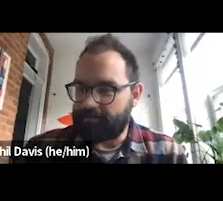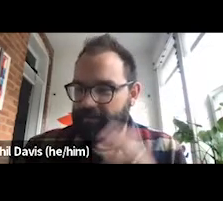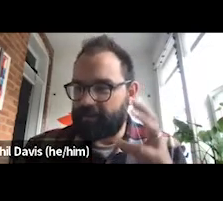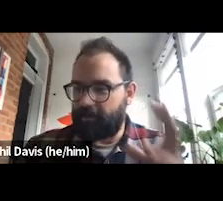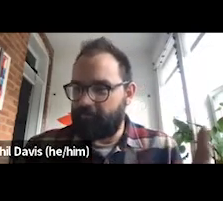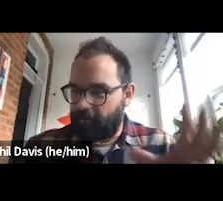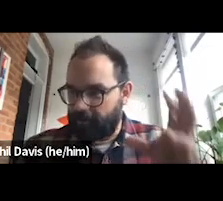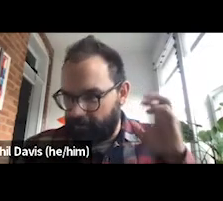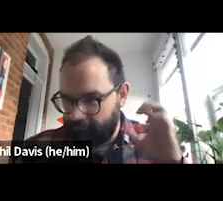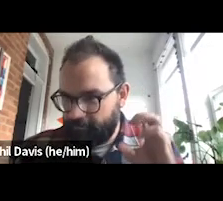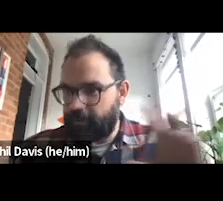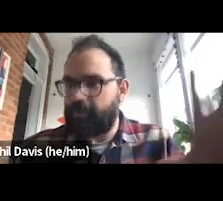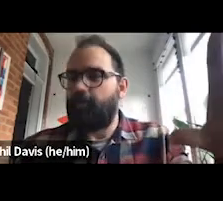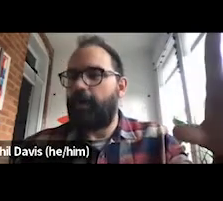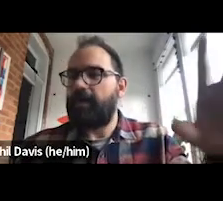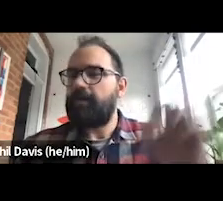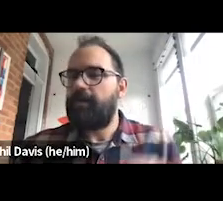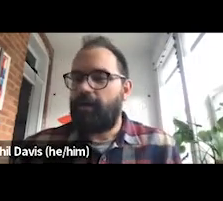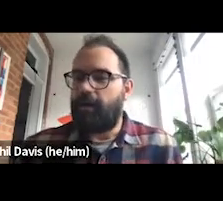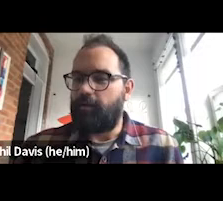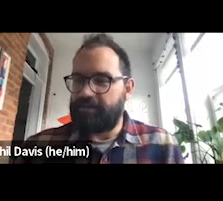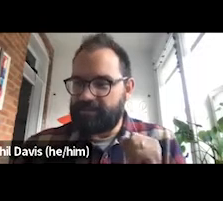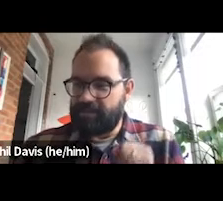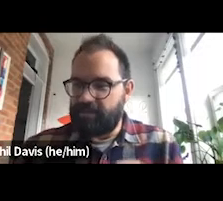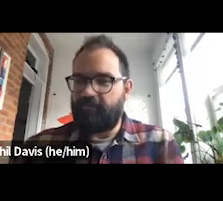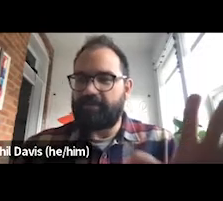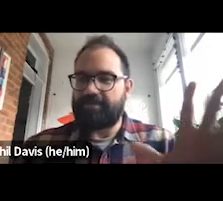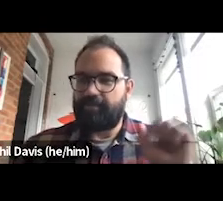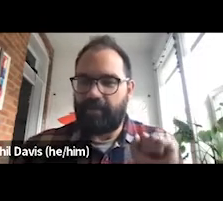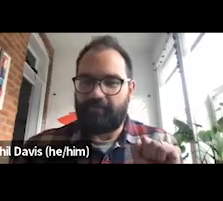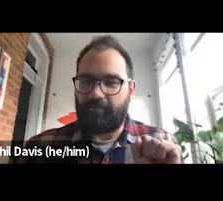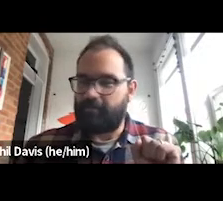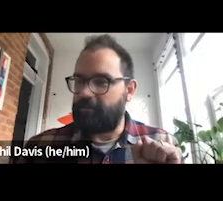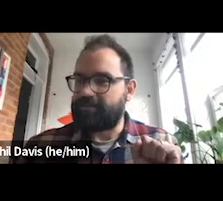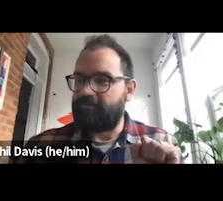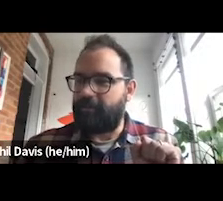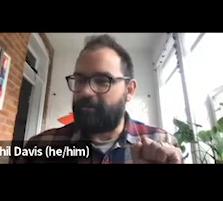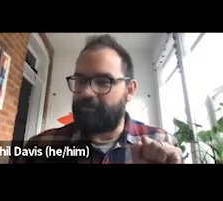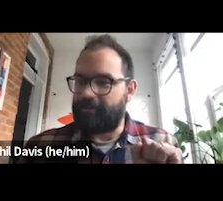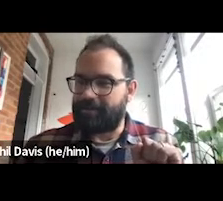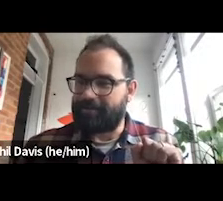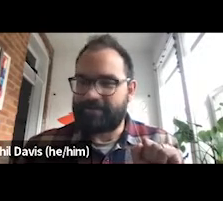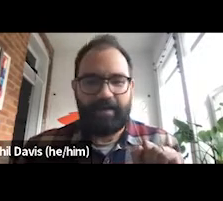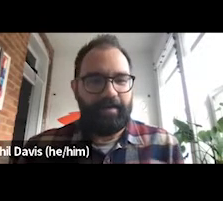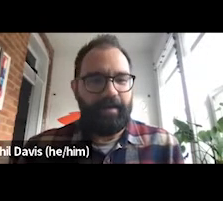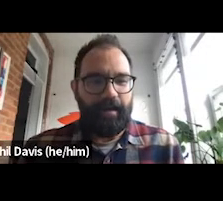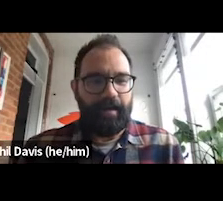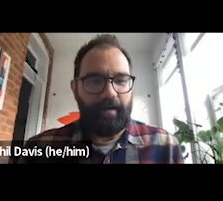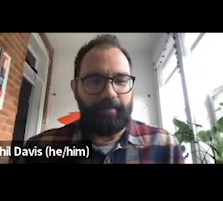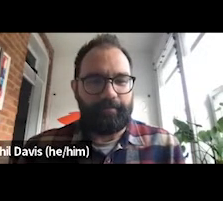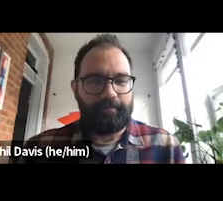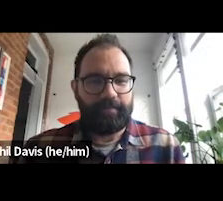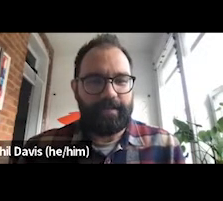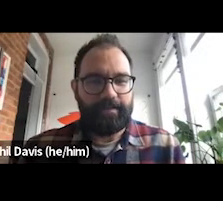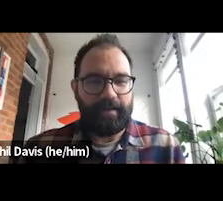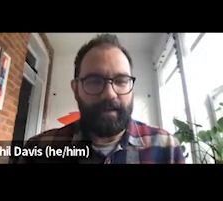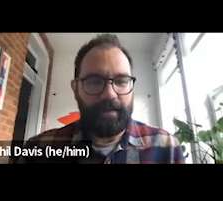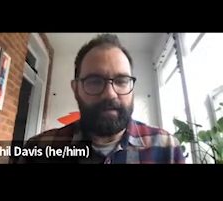That was already under way. We just needed funds to pay for lots of other things.